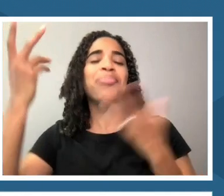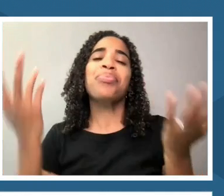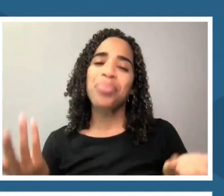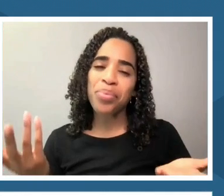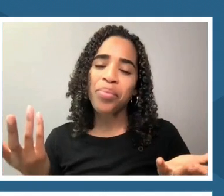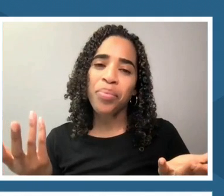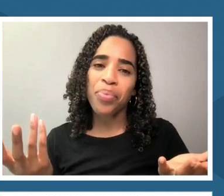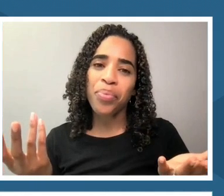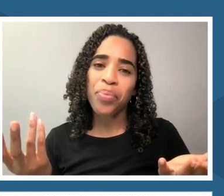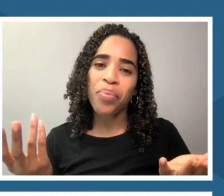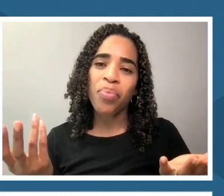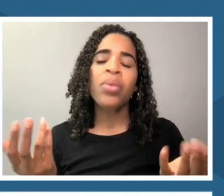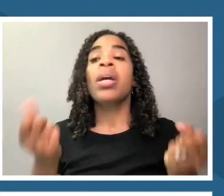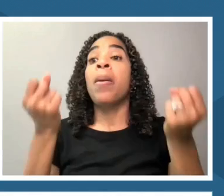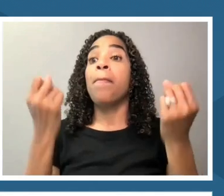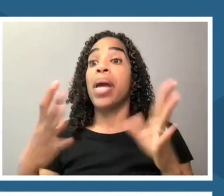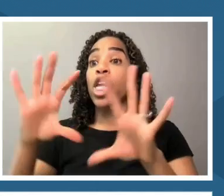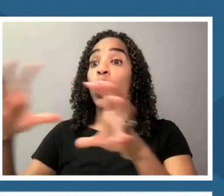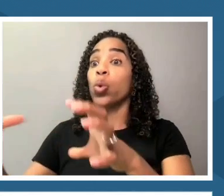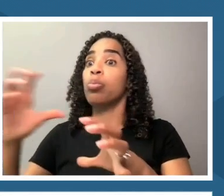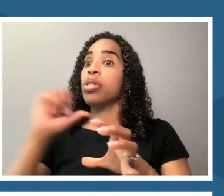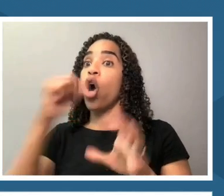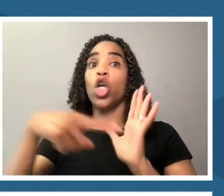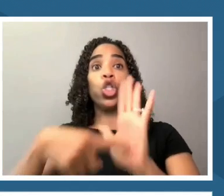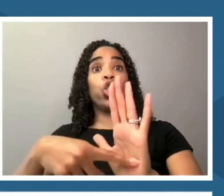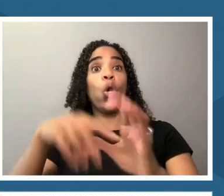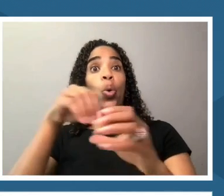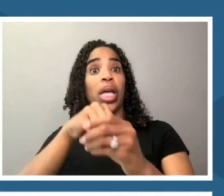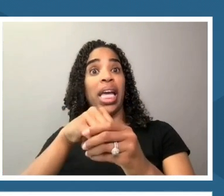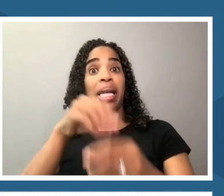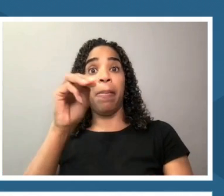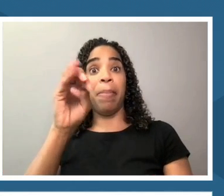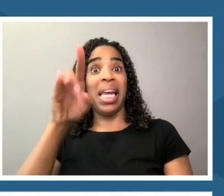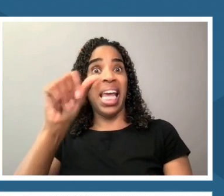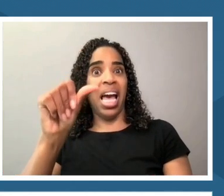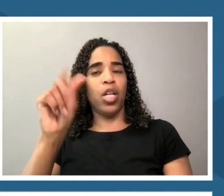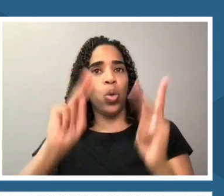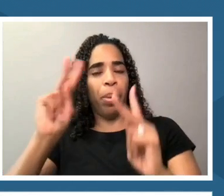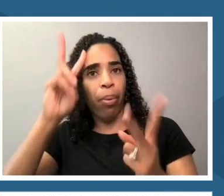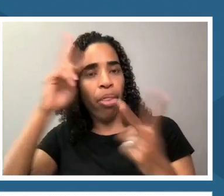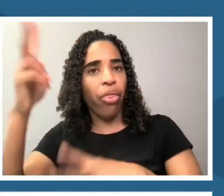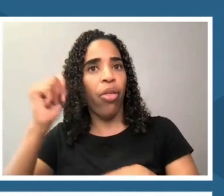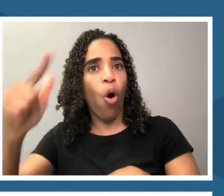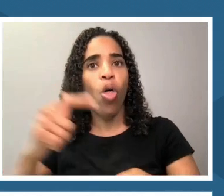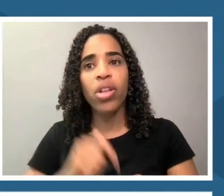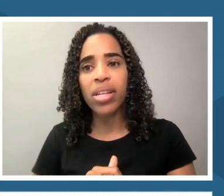few positive media and cultural representations to begin with and i also